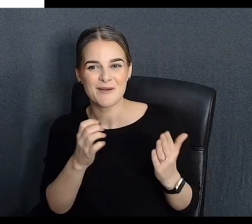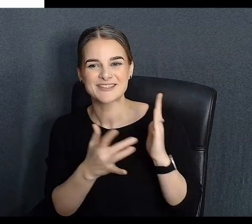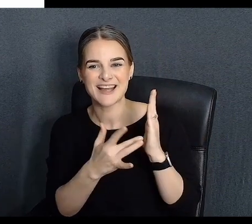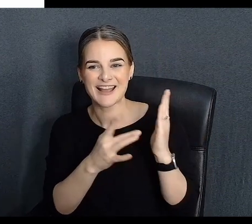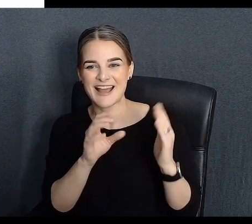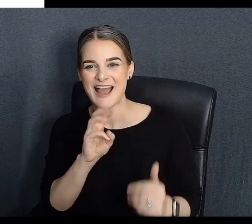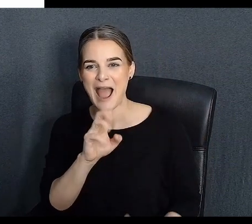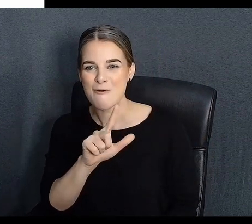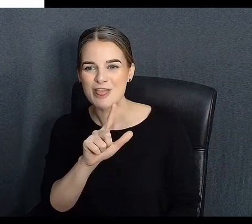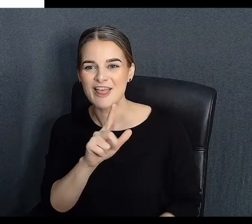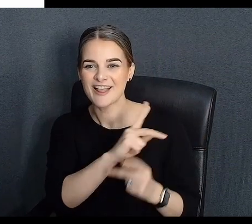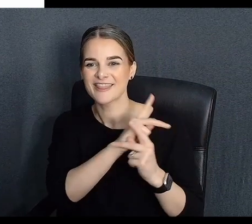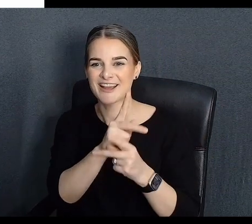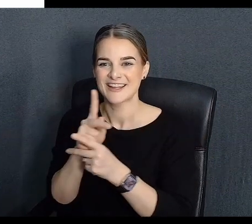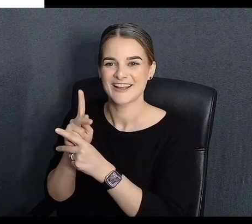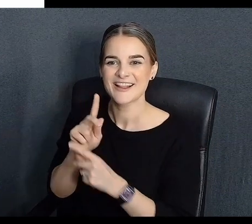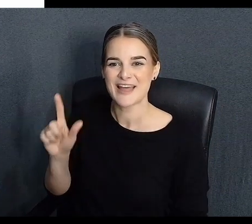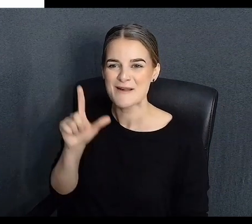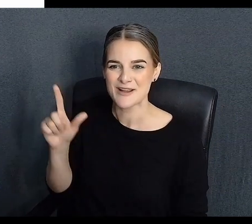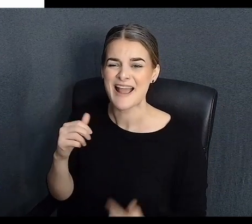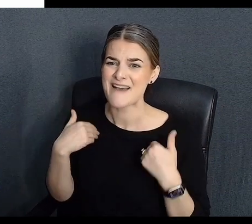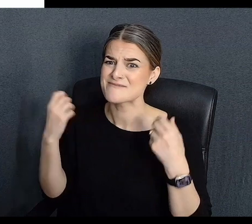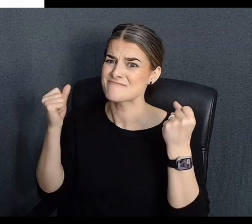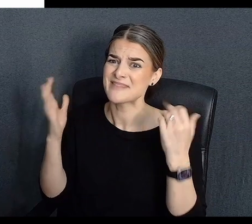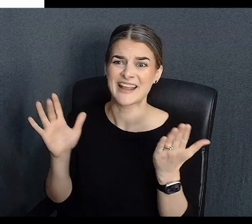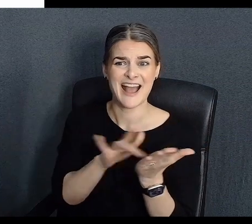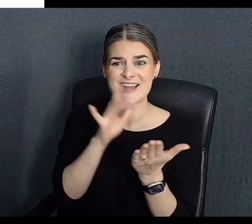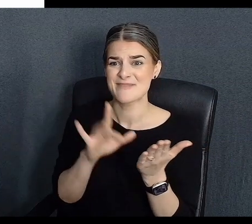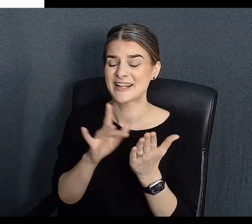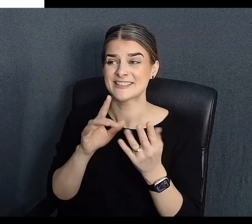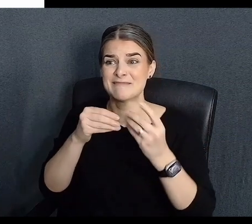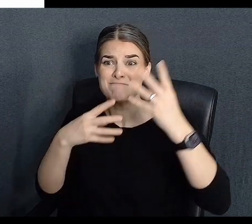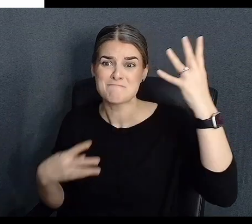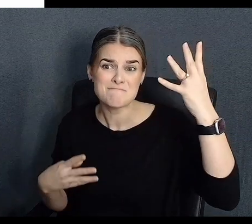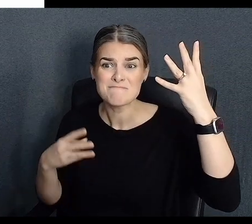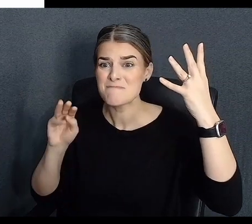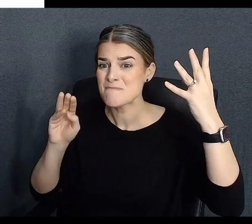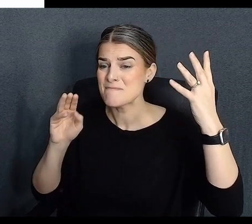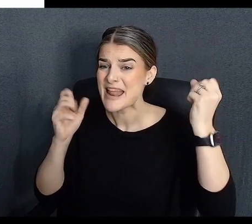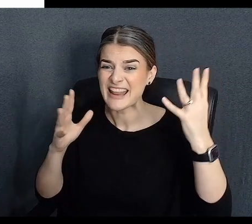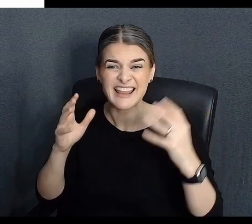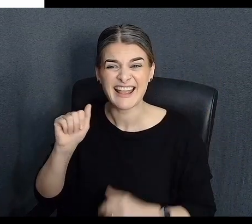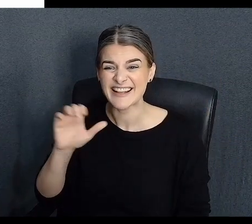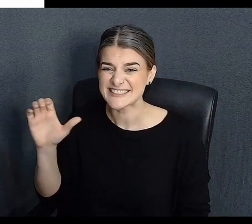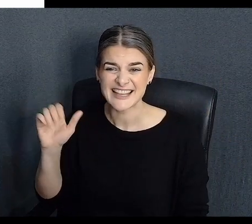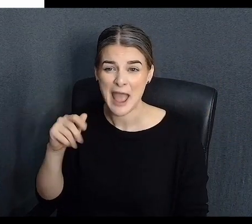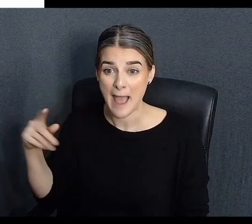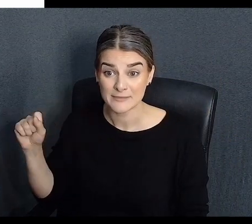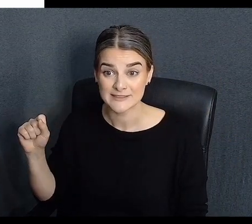We have lots of iPads that can come with multiple AAC apps on them. And that's a free service.